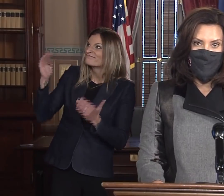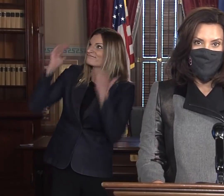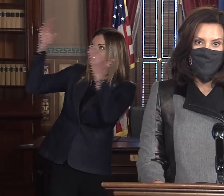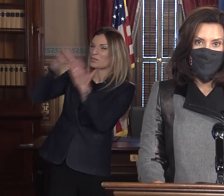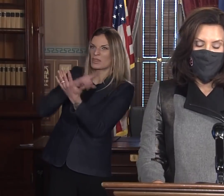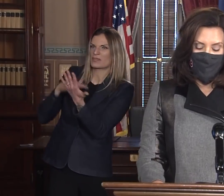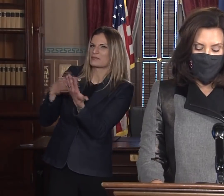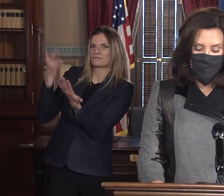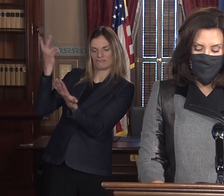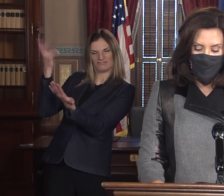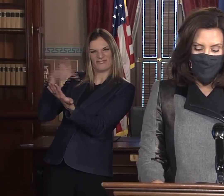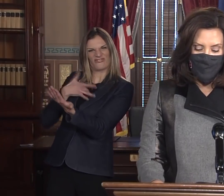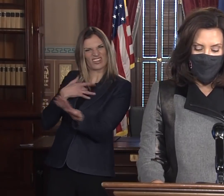NOT SHOWING US THAT THEY CAN GET THIS DONE.